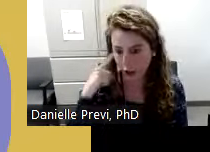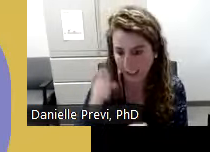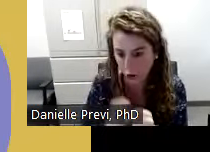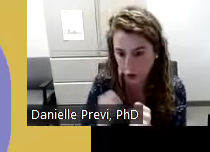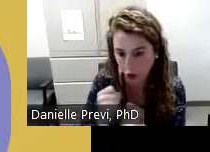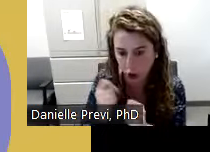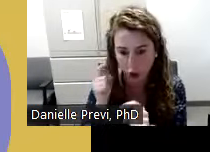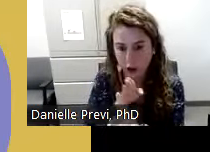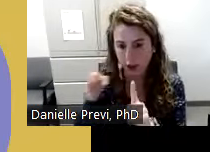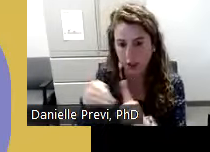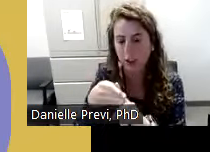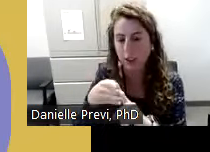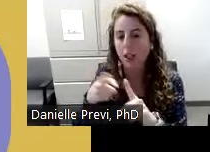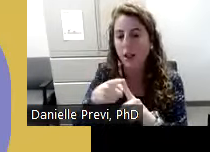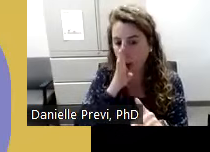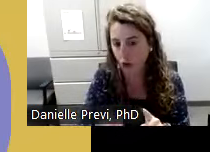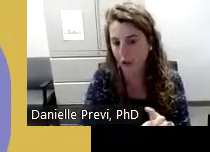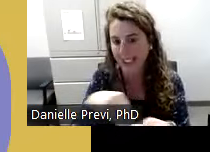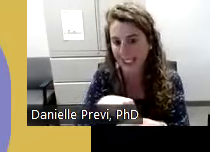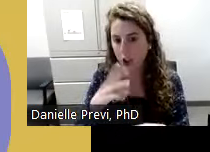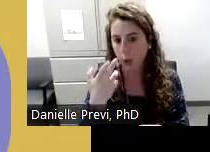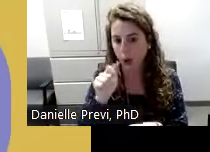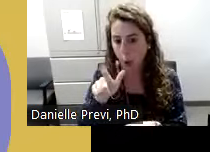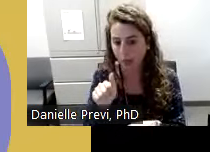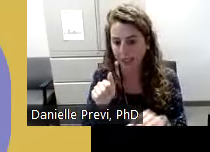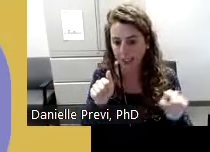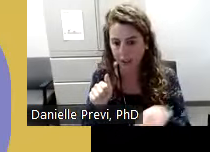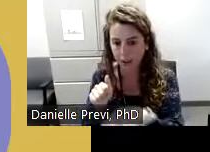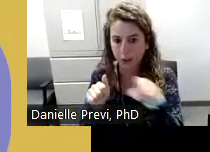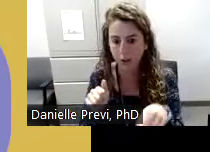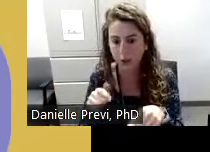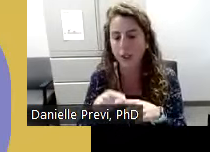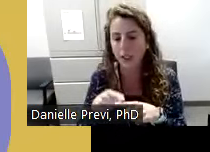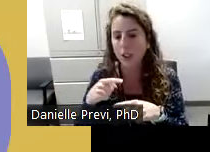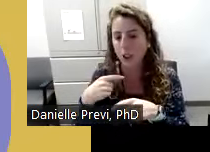it bypasses the structures of the inner ear and goes directly into the cochlea itself